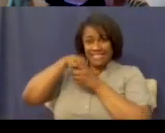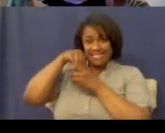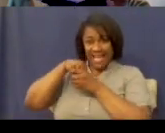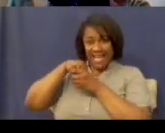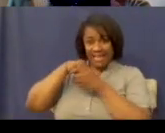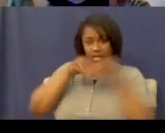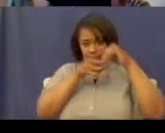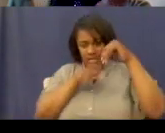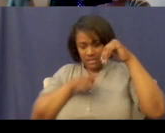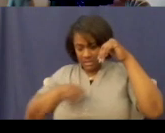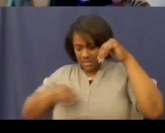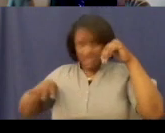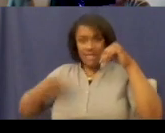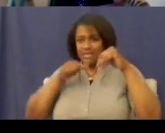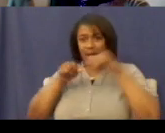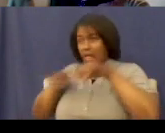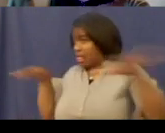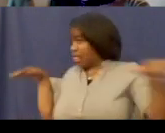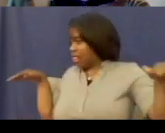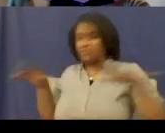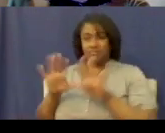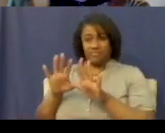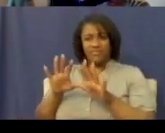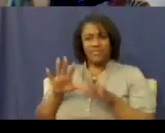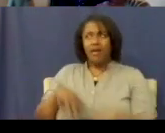Queenie: That's so cool!